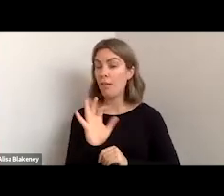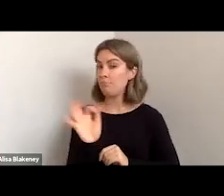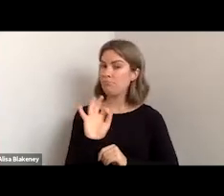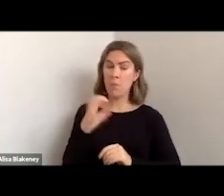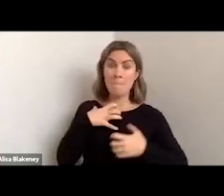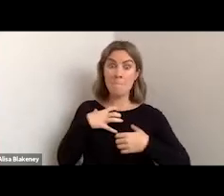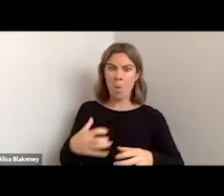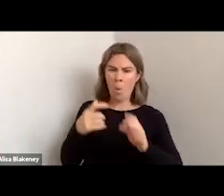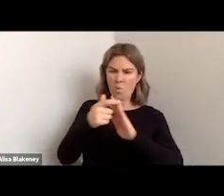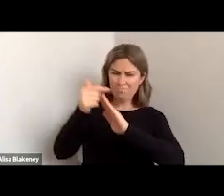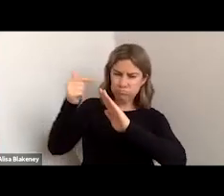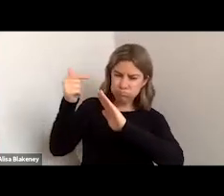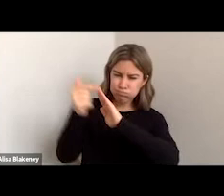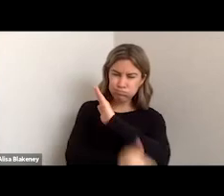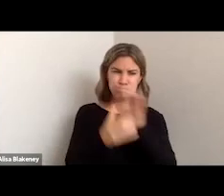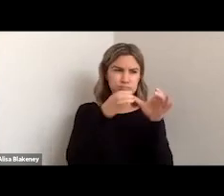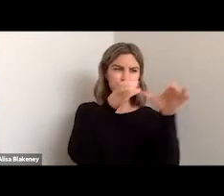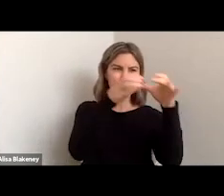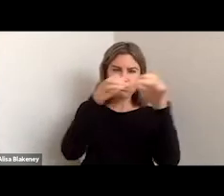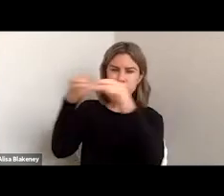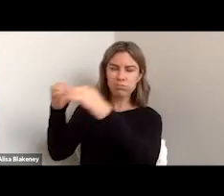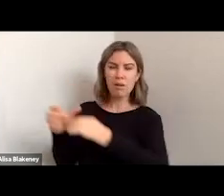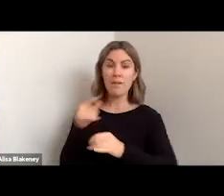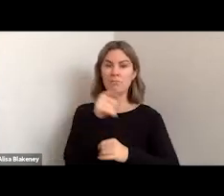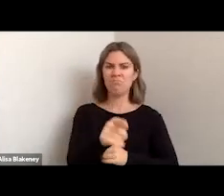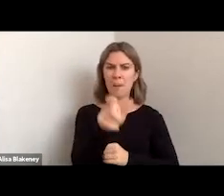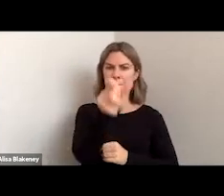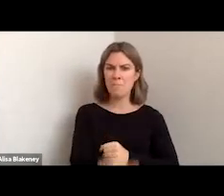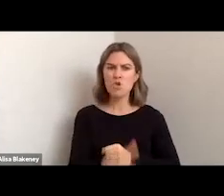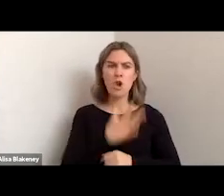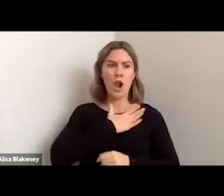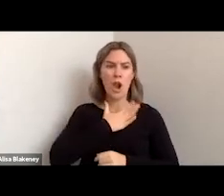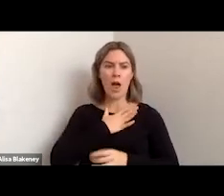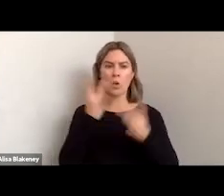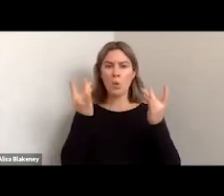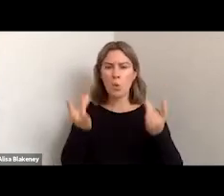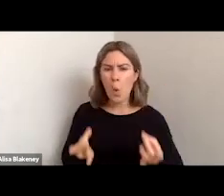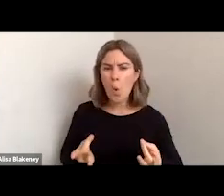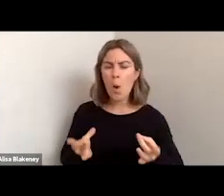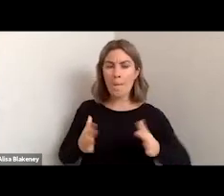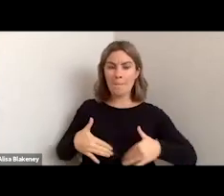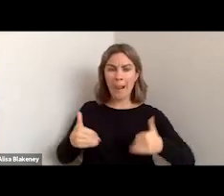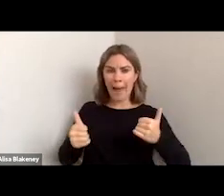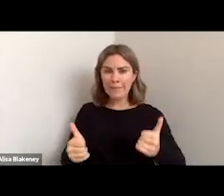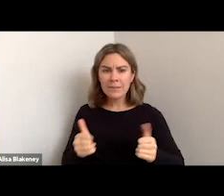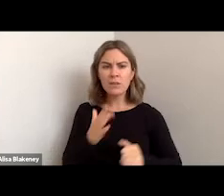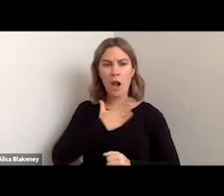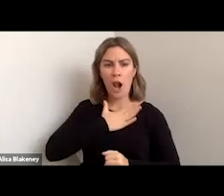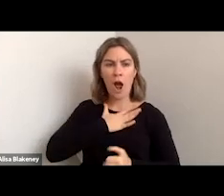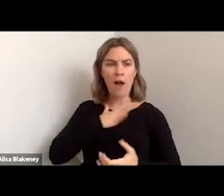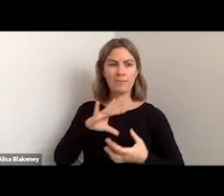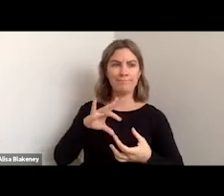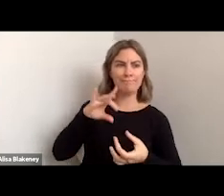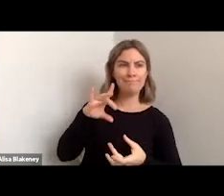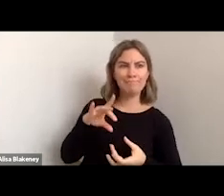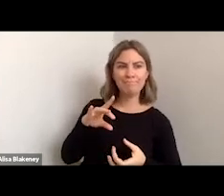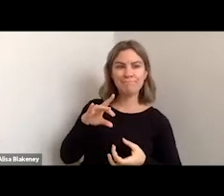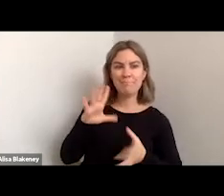"Sally likes yoga, she shops at LuLu Lemon, she's 28, single and has a